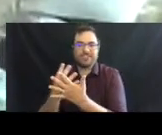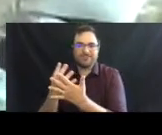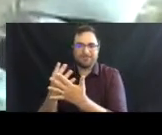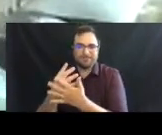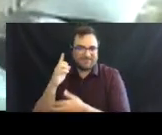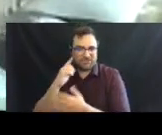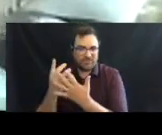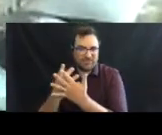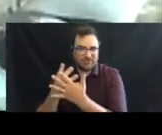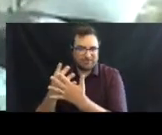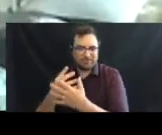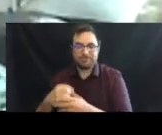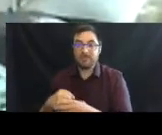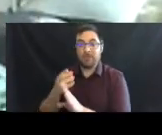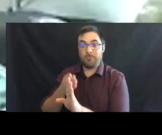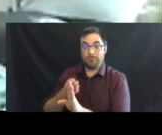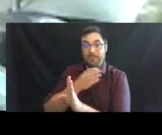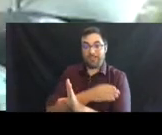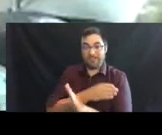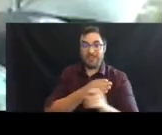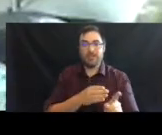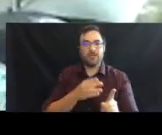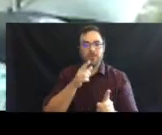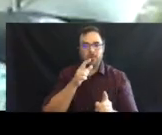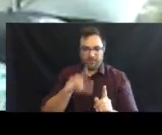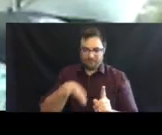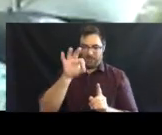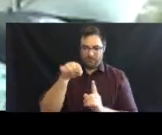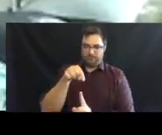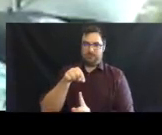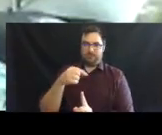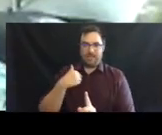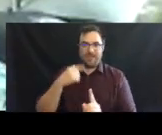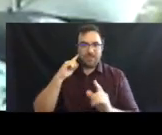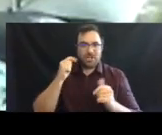newborn hearing screening, the average age of identification of children who were deaf or hard